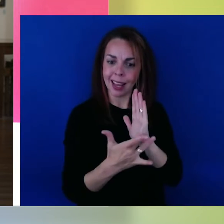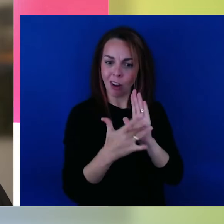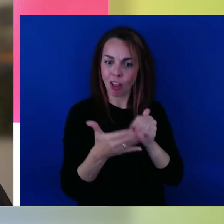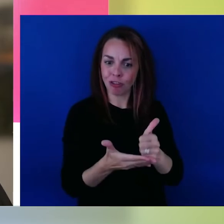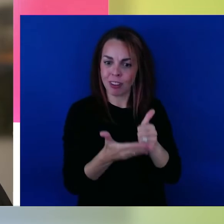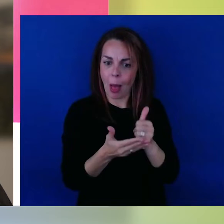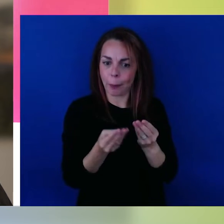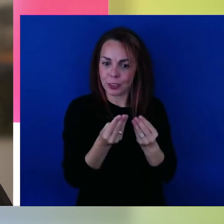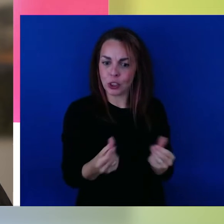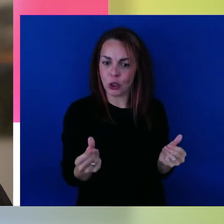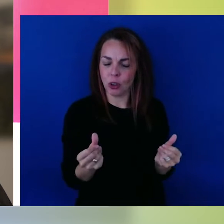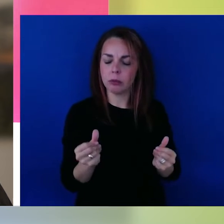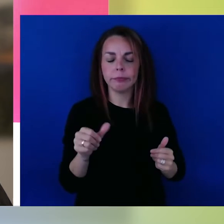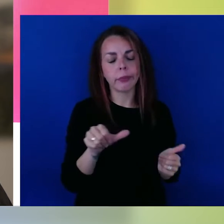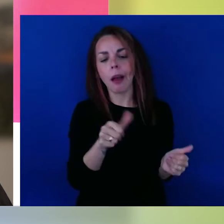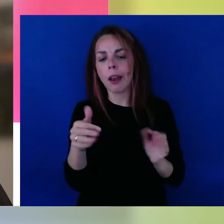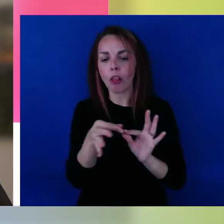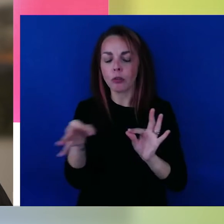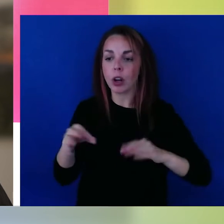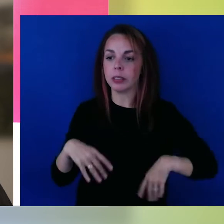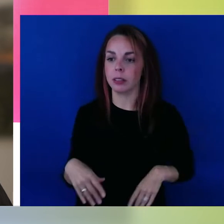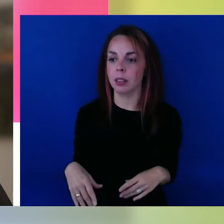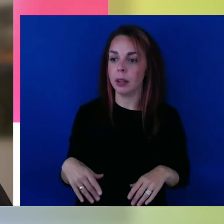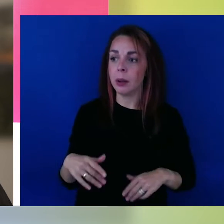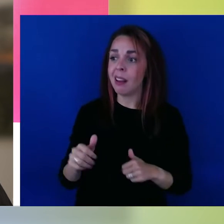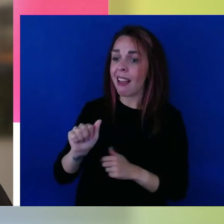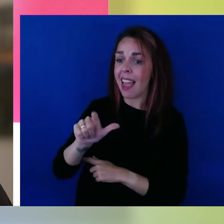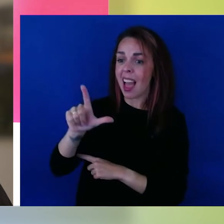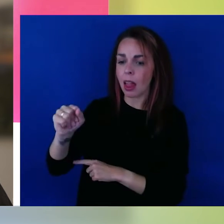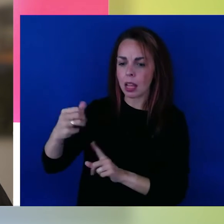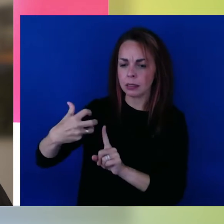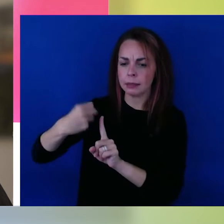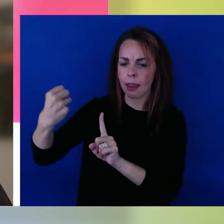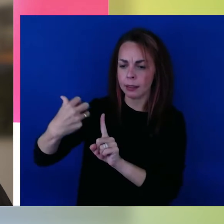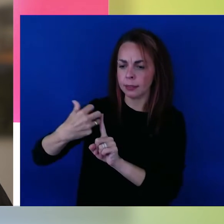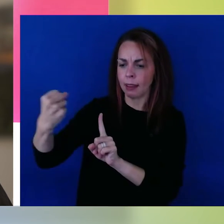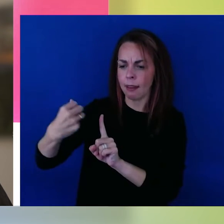technology can give back most of what ALS takes away.